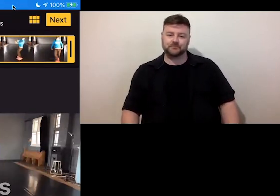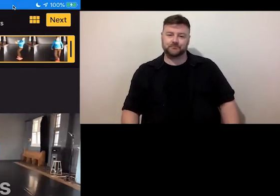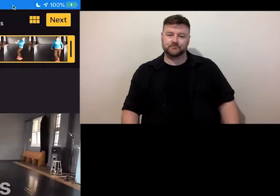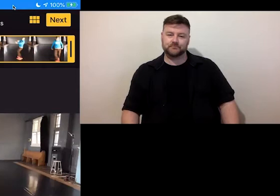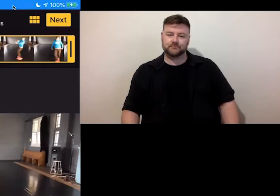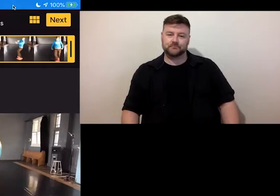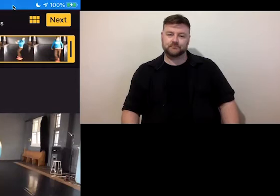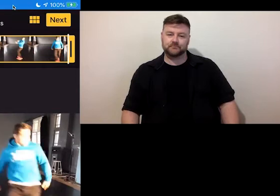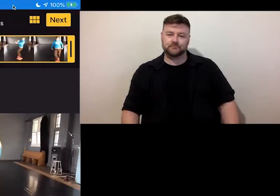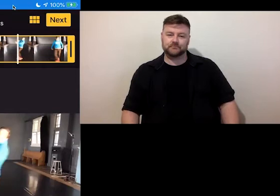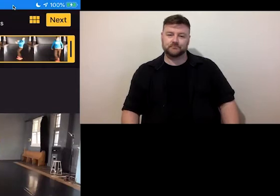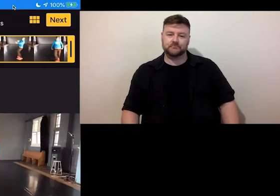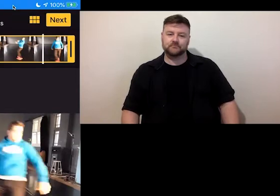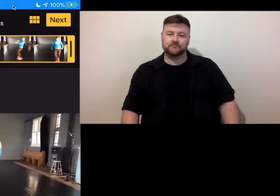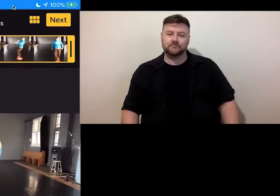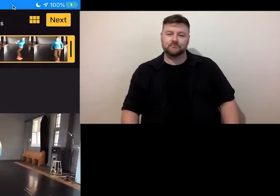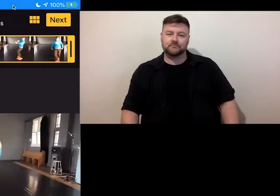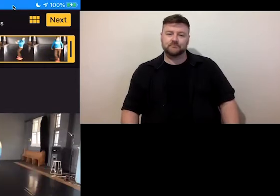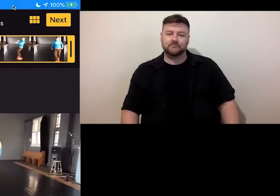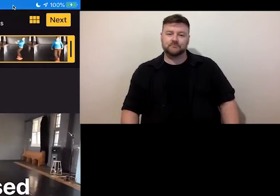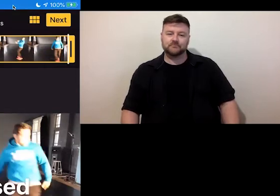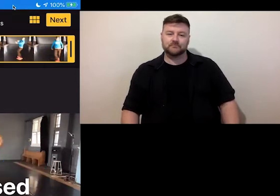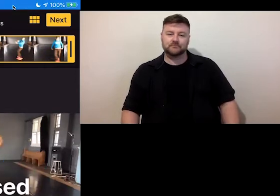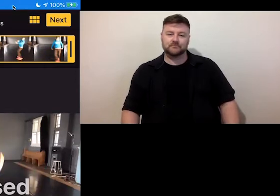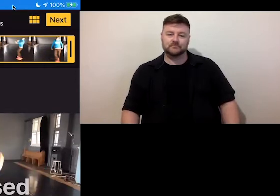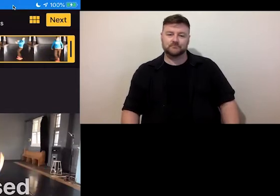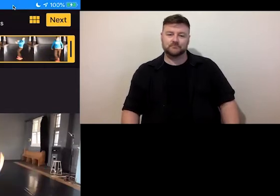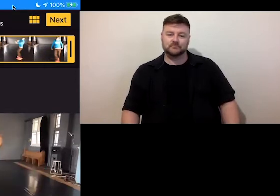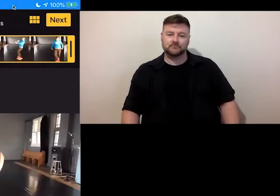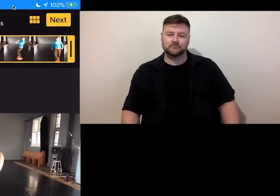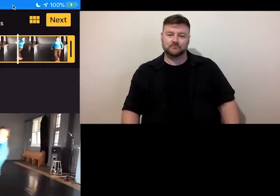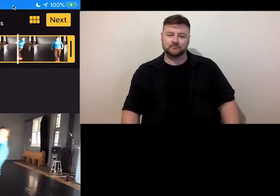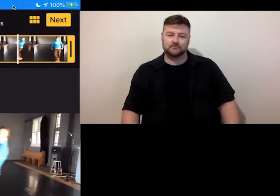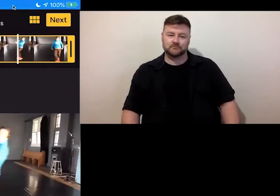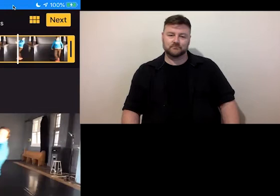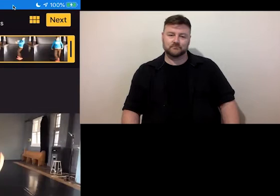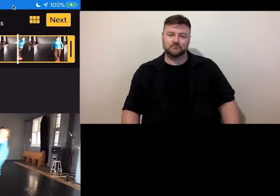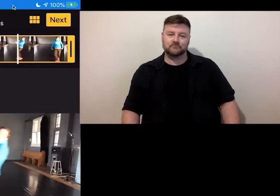Ahhh. OK,